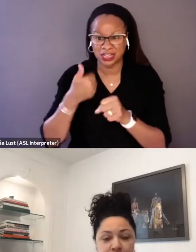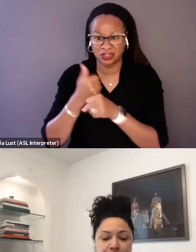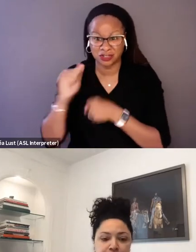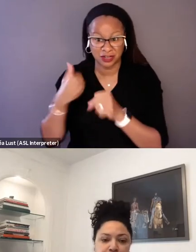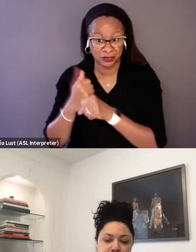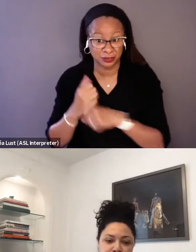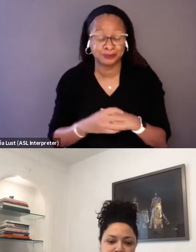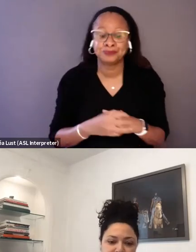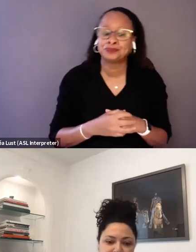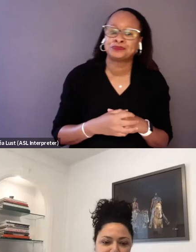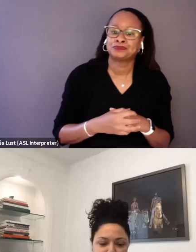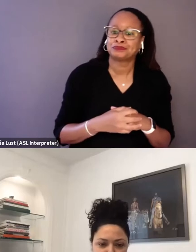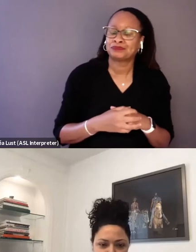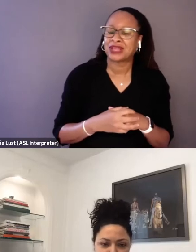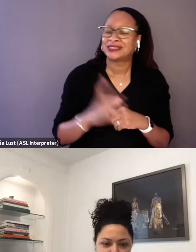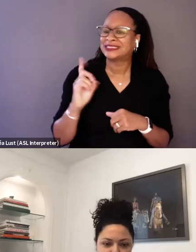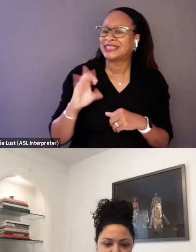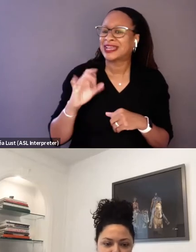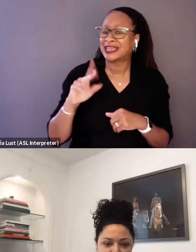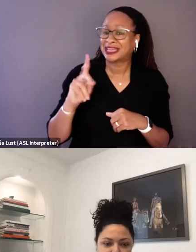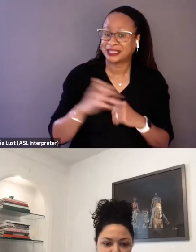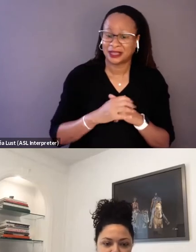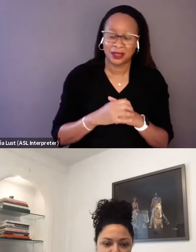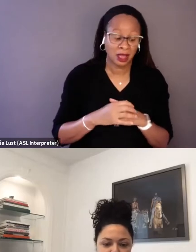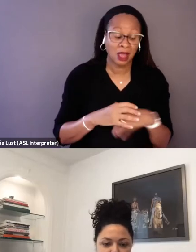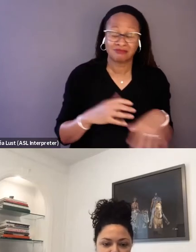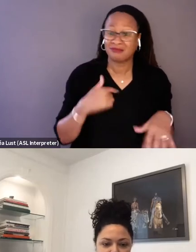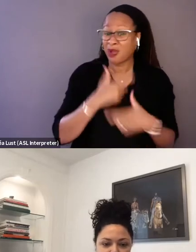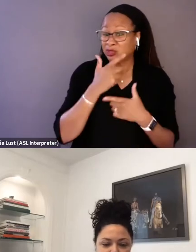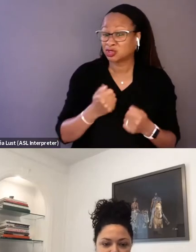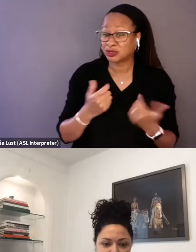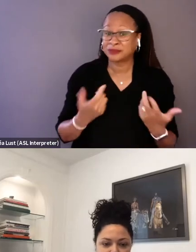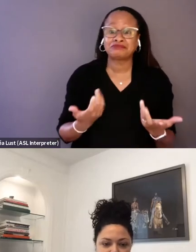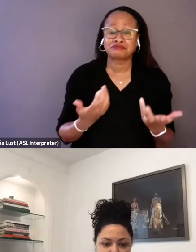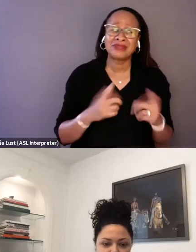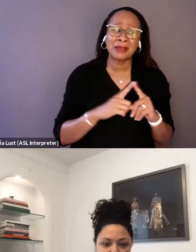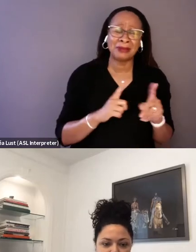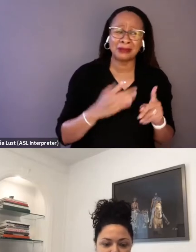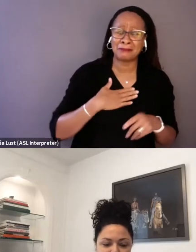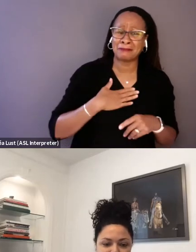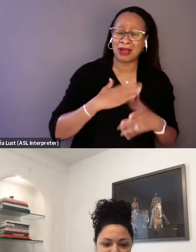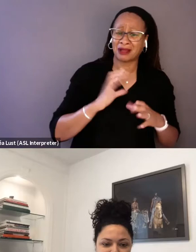and what I was really interested in because Killer Films is not really known for documentaries. You know, we, although we tend to get involved